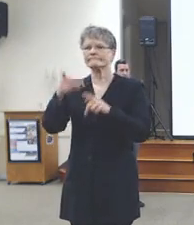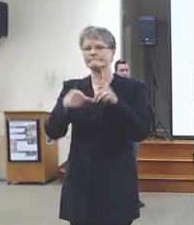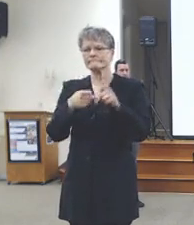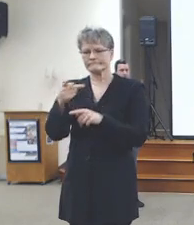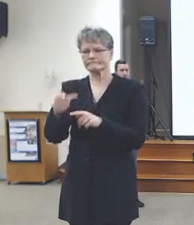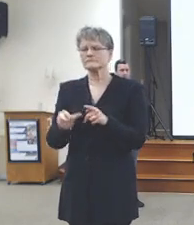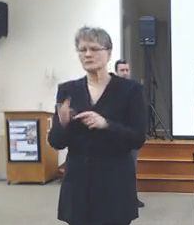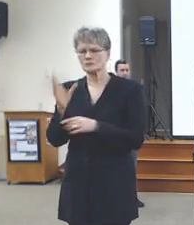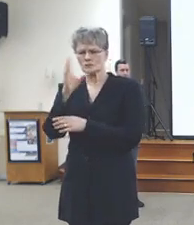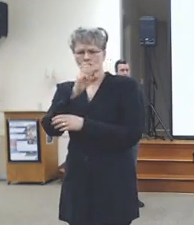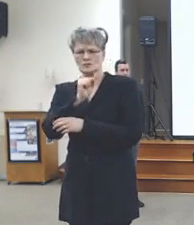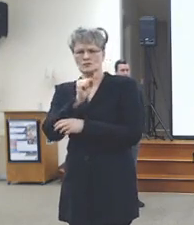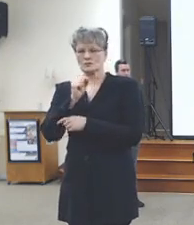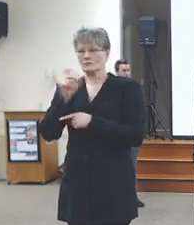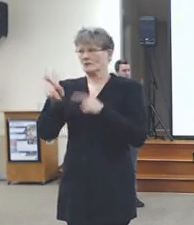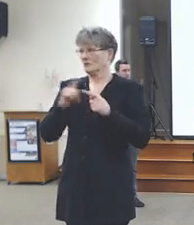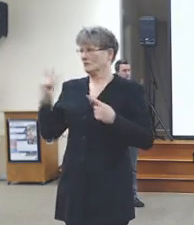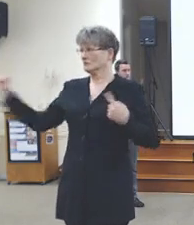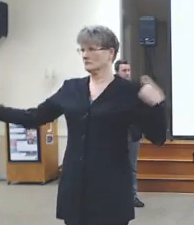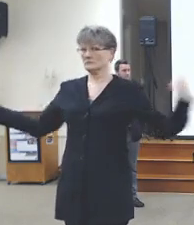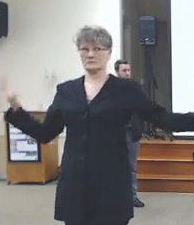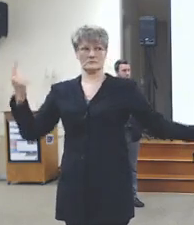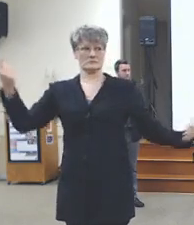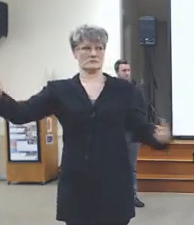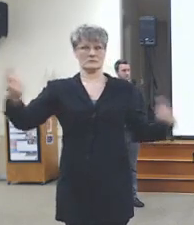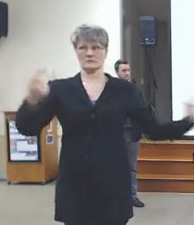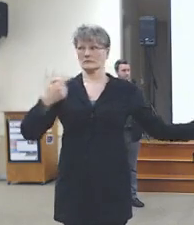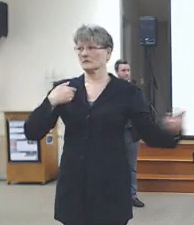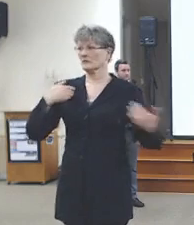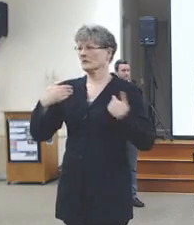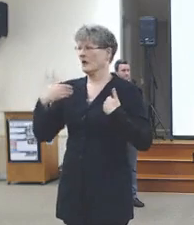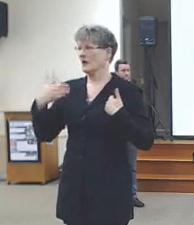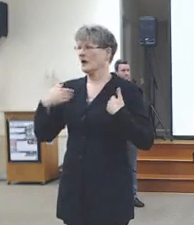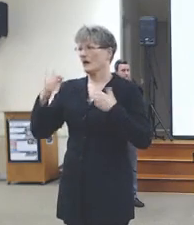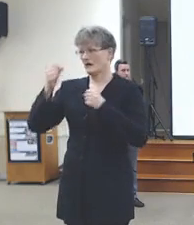around them have the virus and protect themselves accordingly. Washing hands,